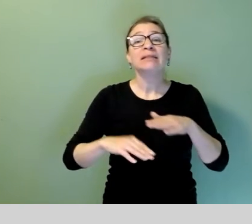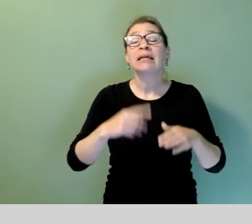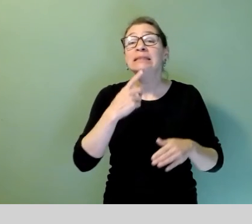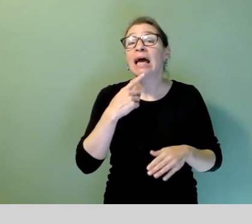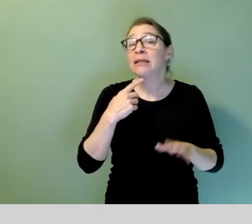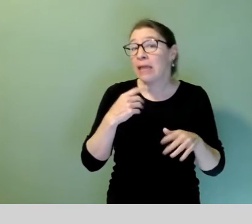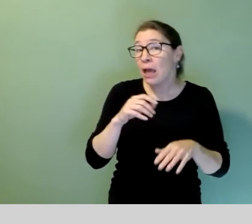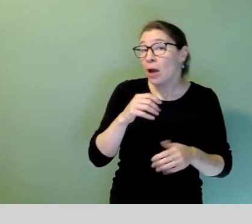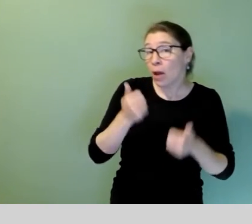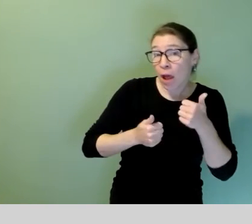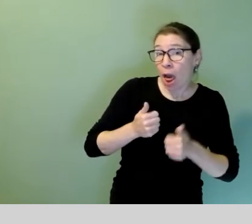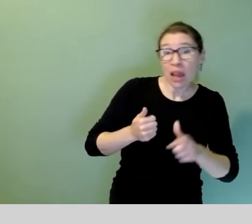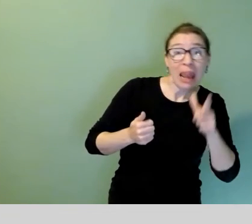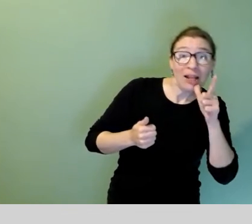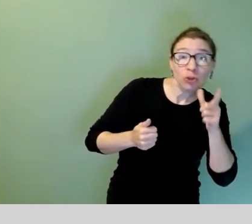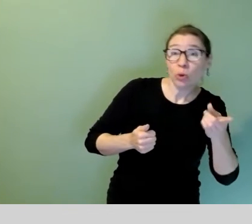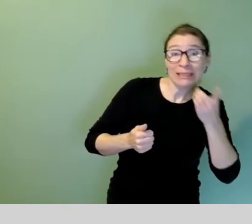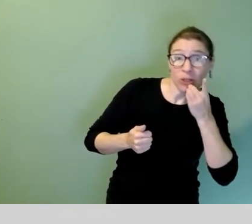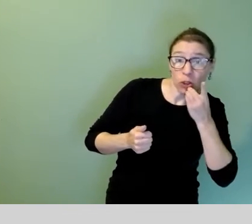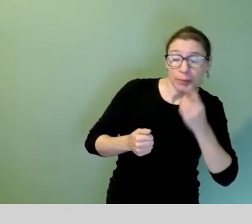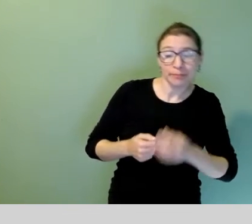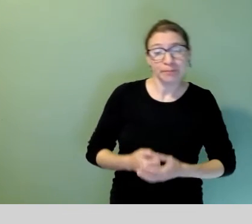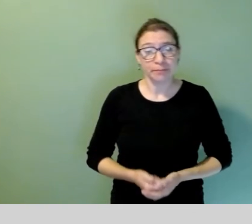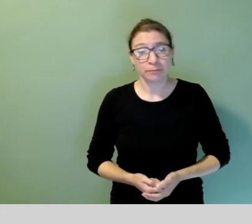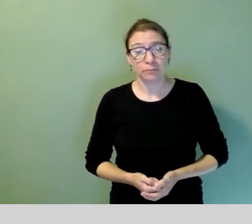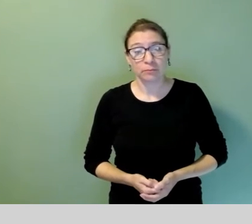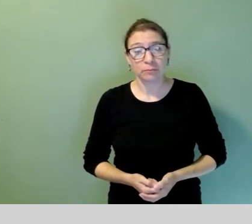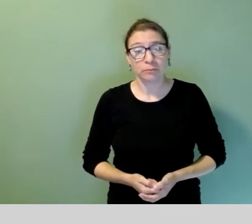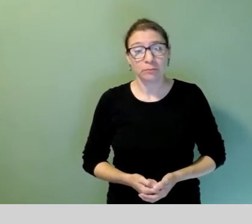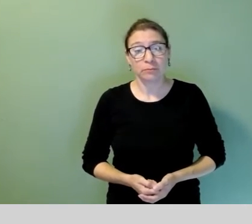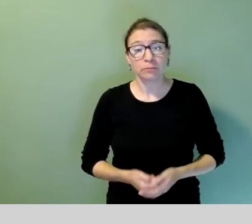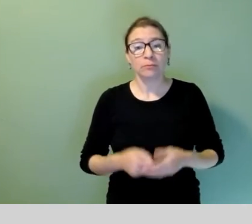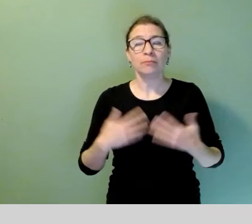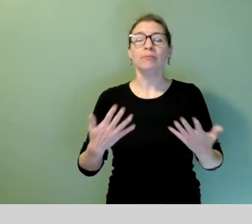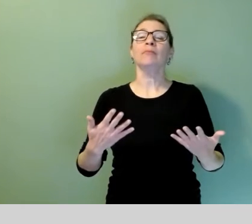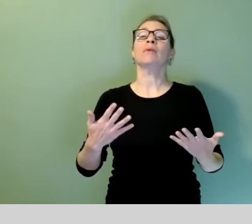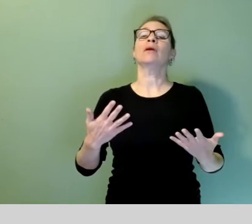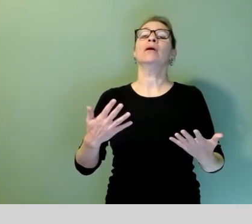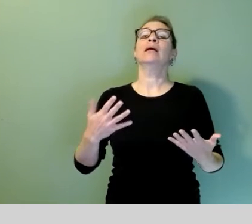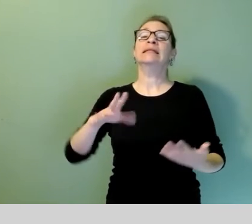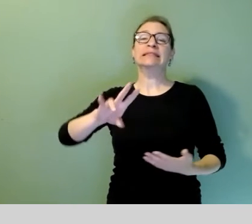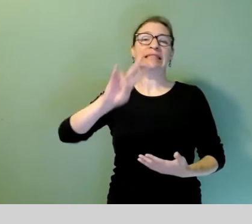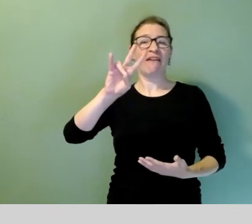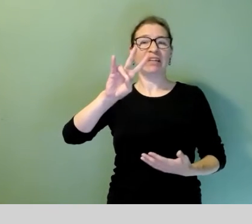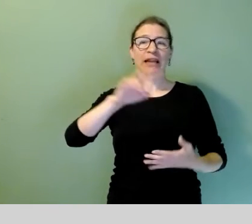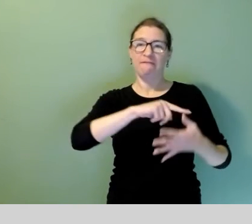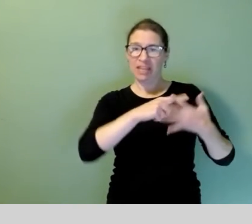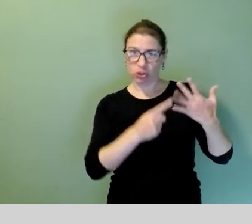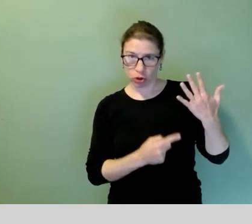if it's lunchtime or dinnertime. So you can see that essentially we have seven different features